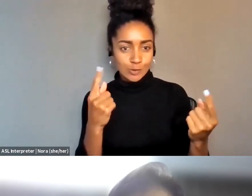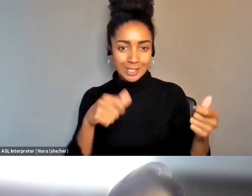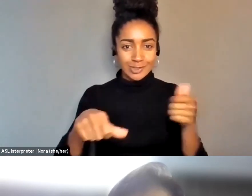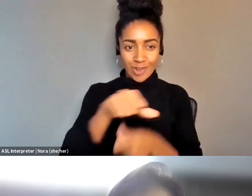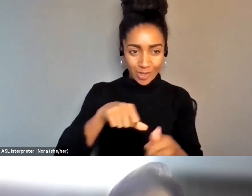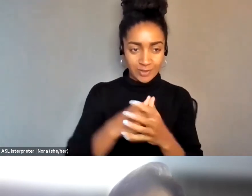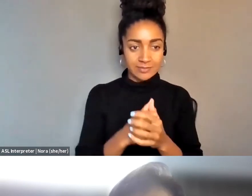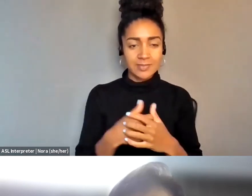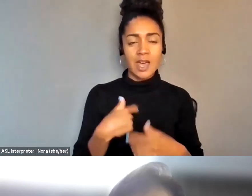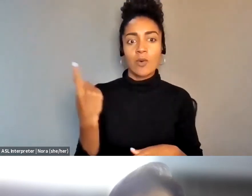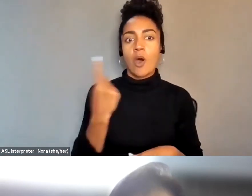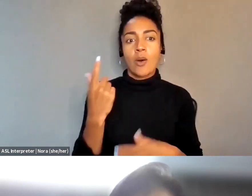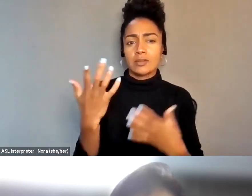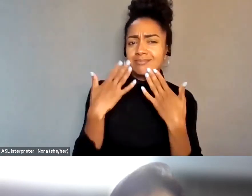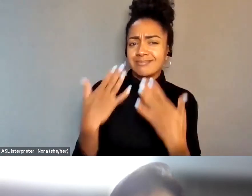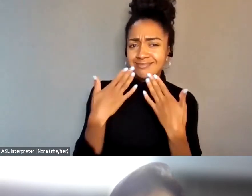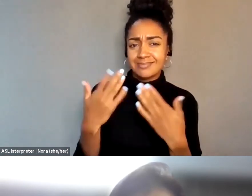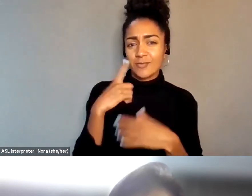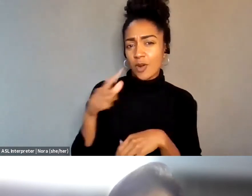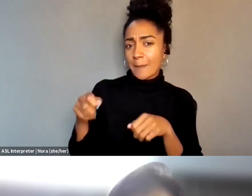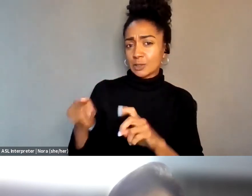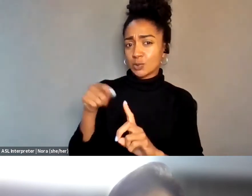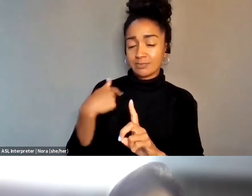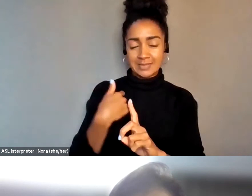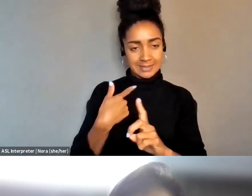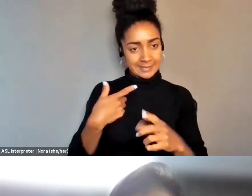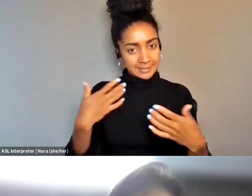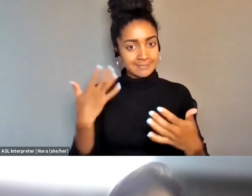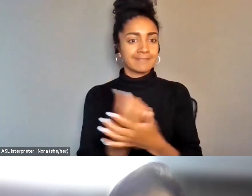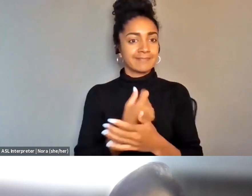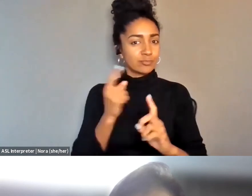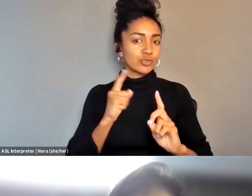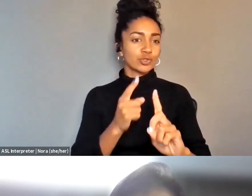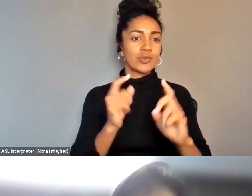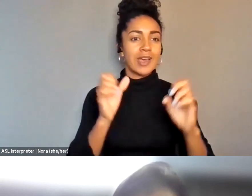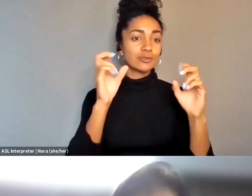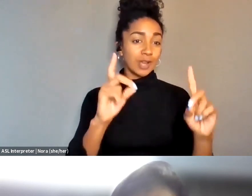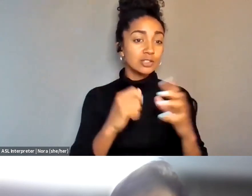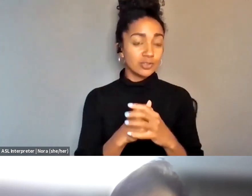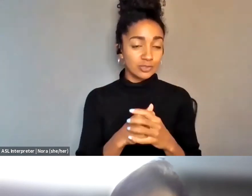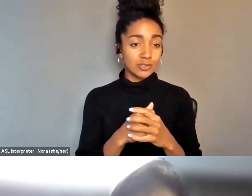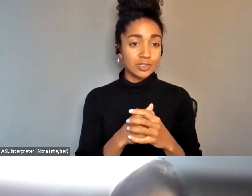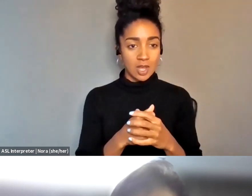have such amazing support from Room to Read.